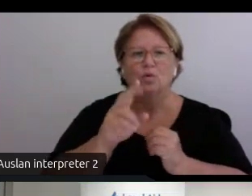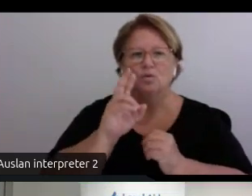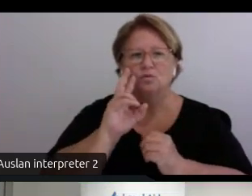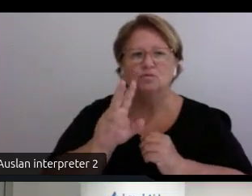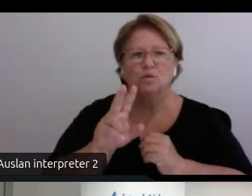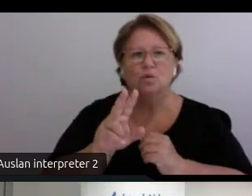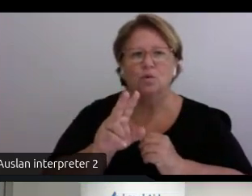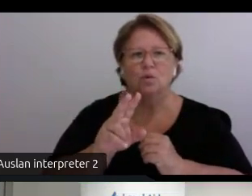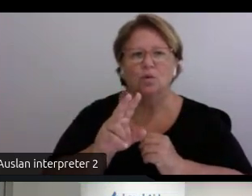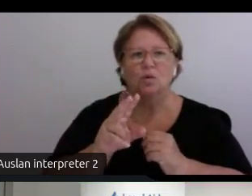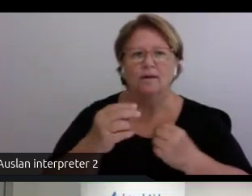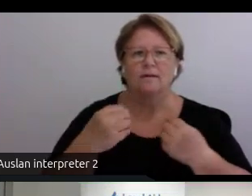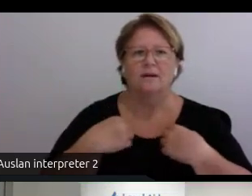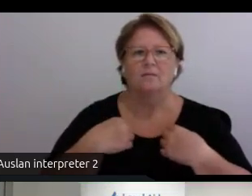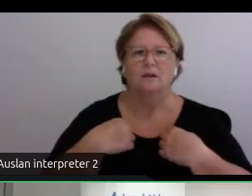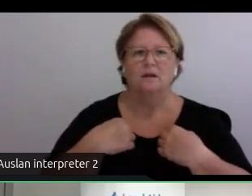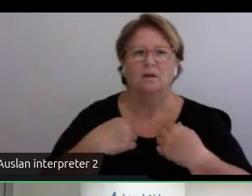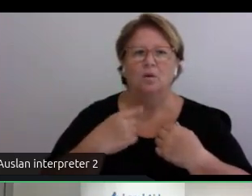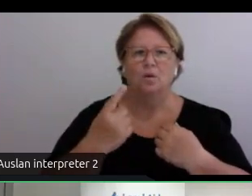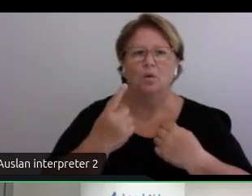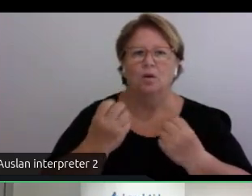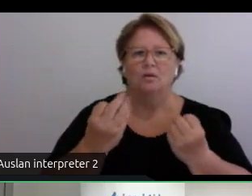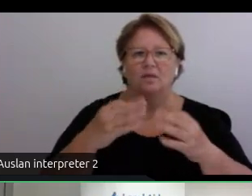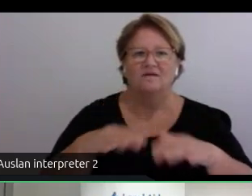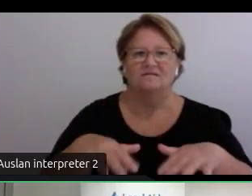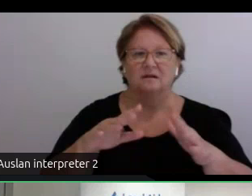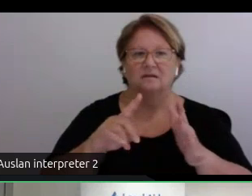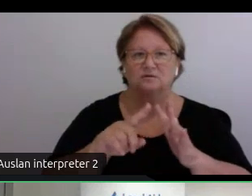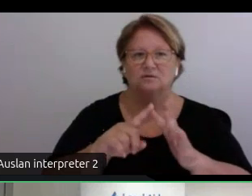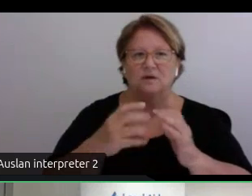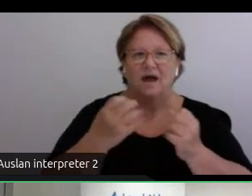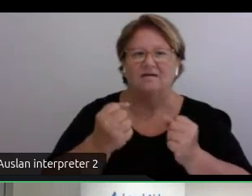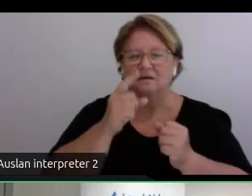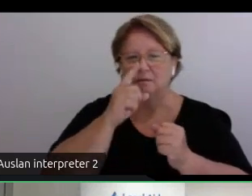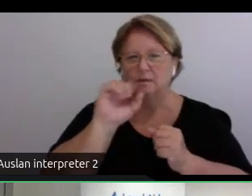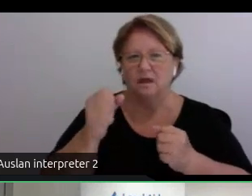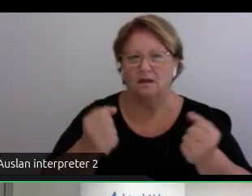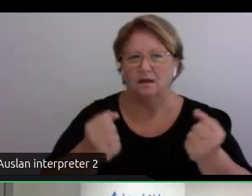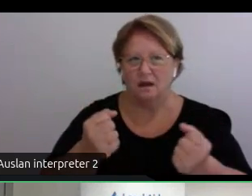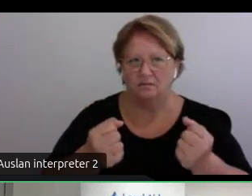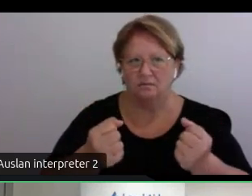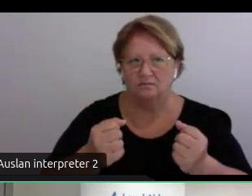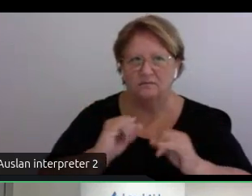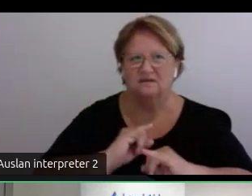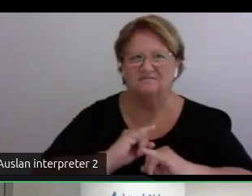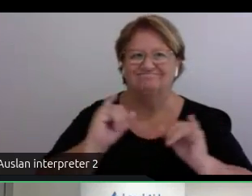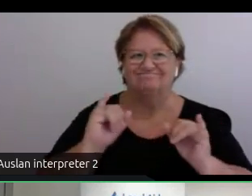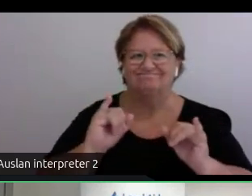you saw um, companies who didn't necessarily have flood insurance have people's cars be severely